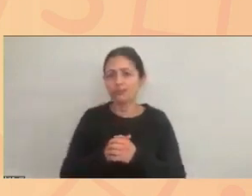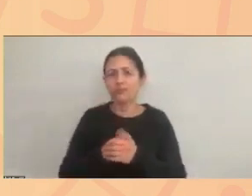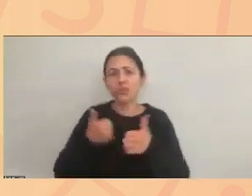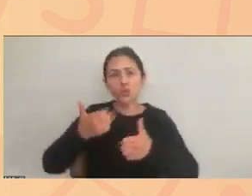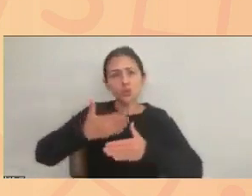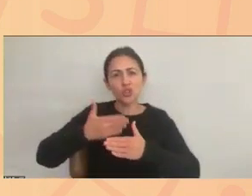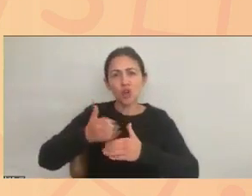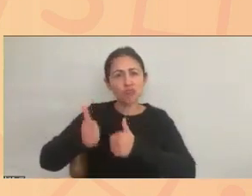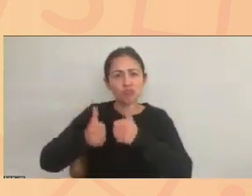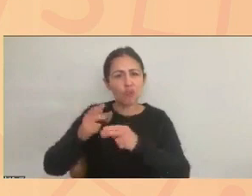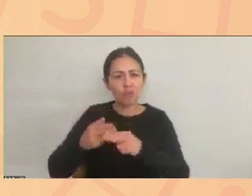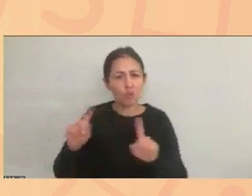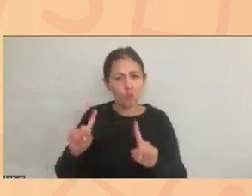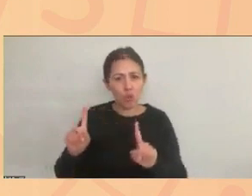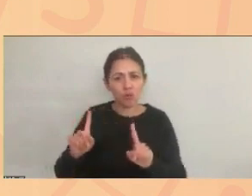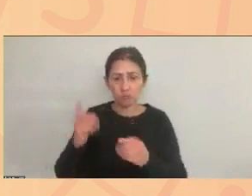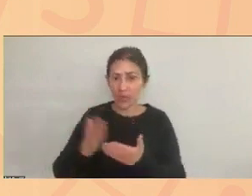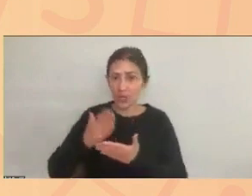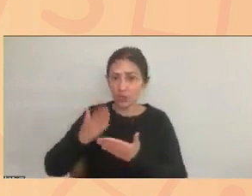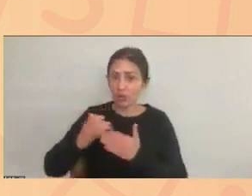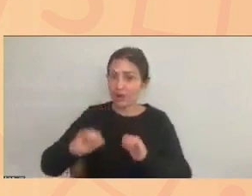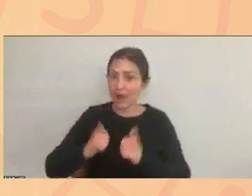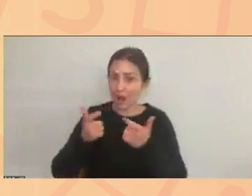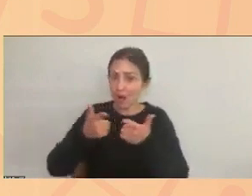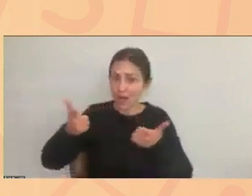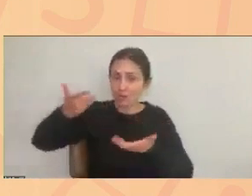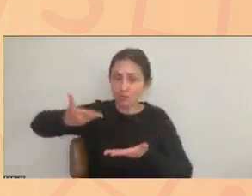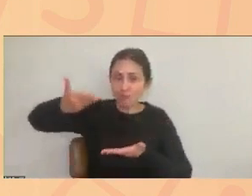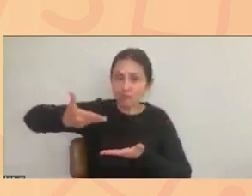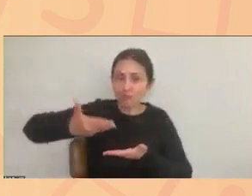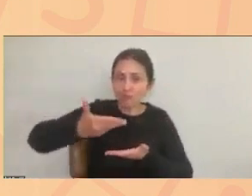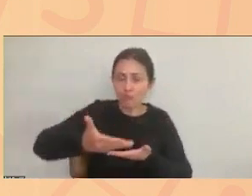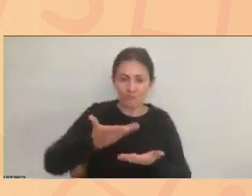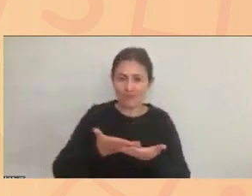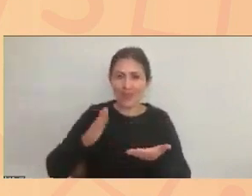through arts and storytelling and book writing.